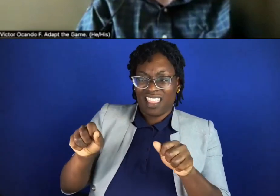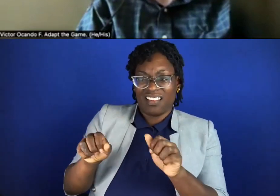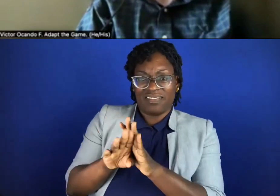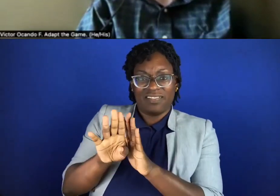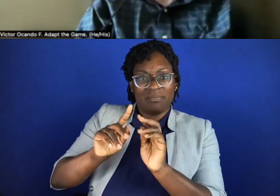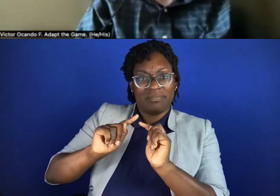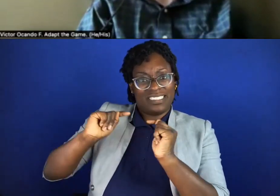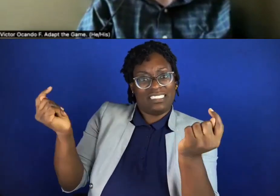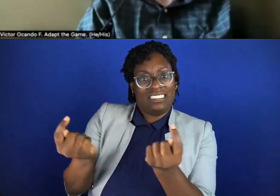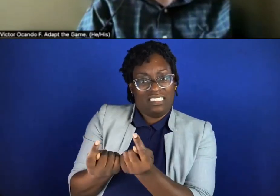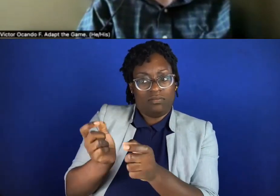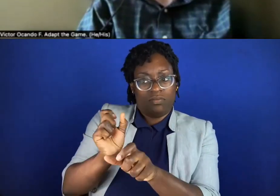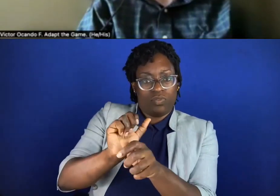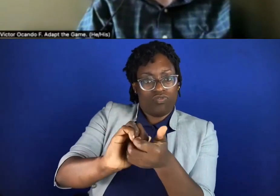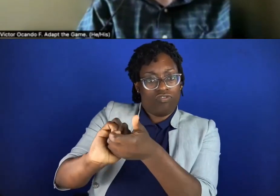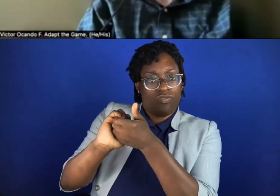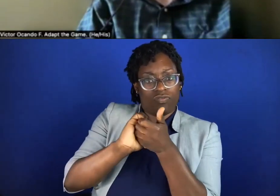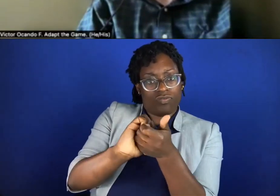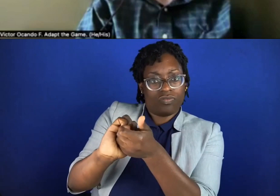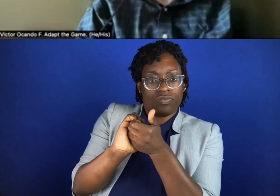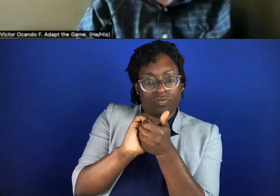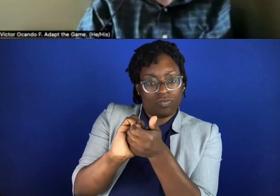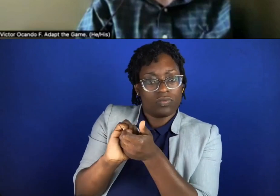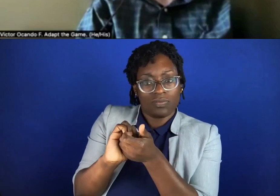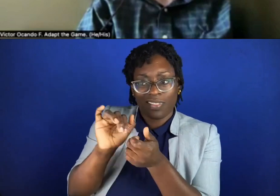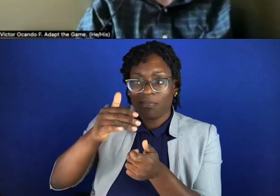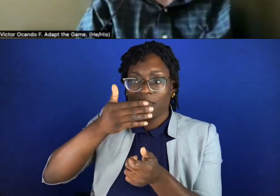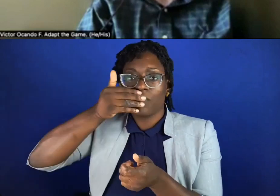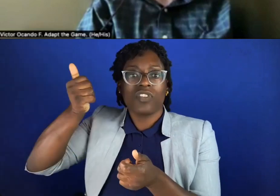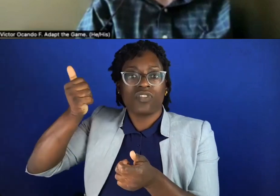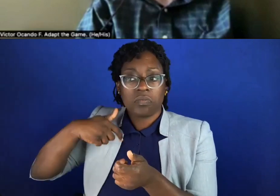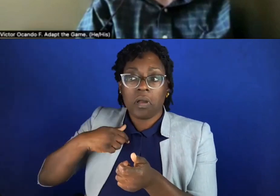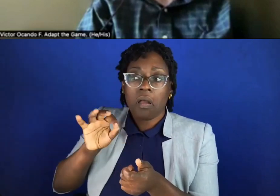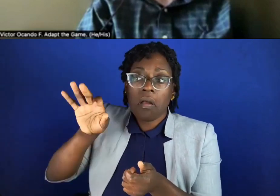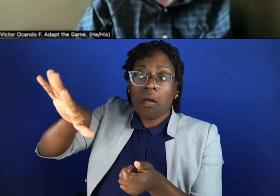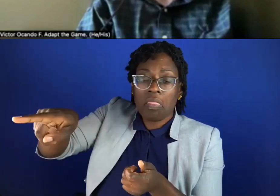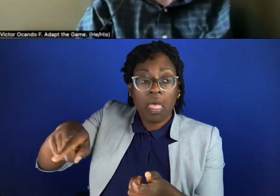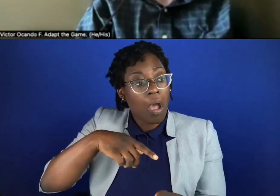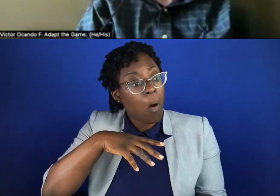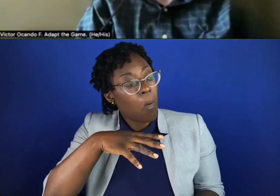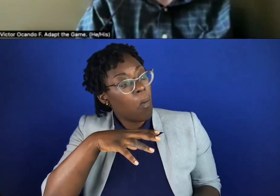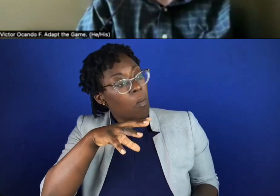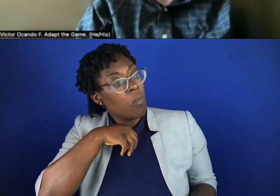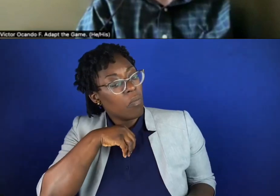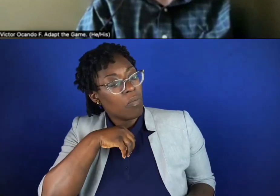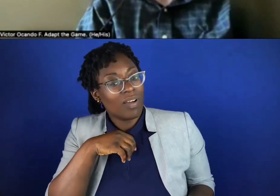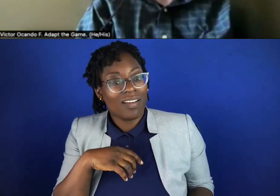That’s a great example of finding a solution. Thank you for sharing.